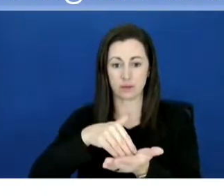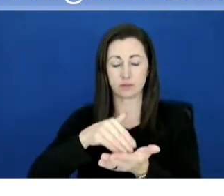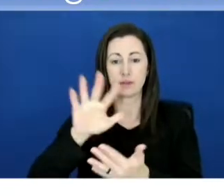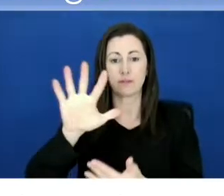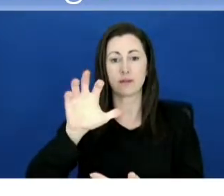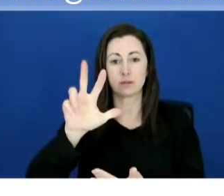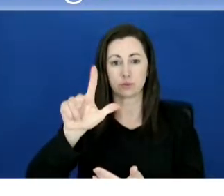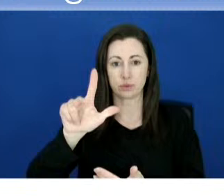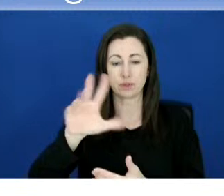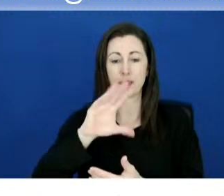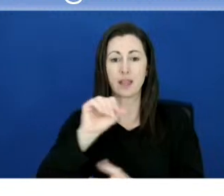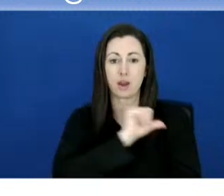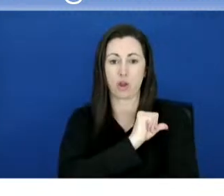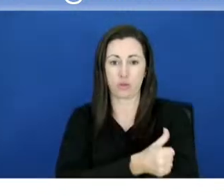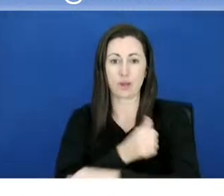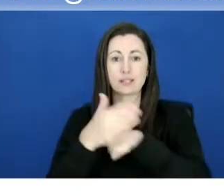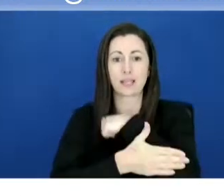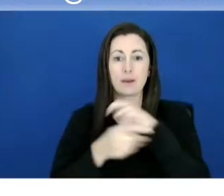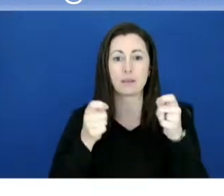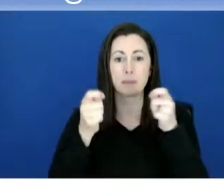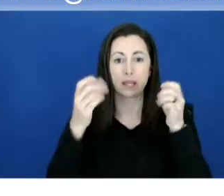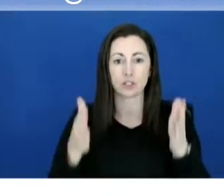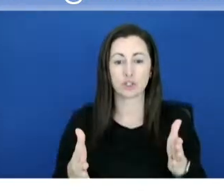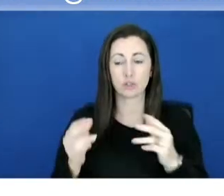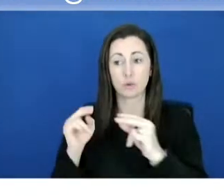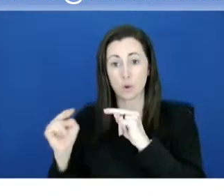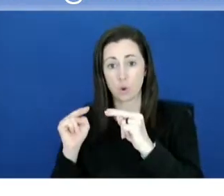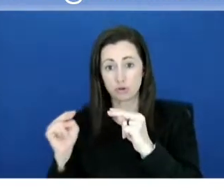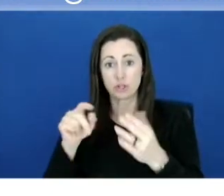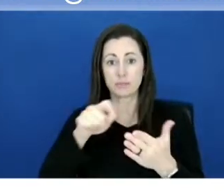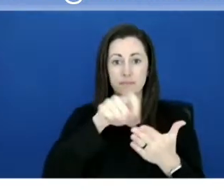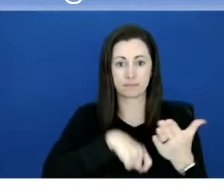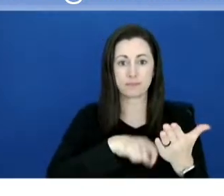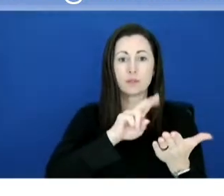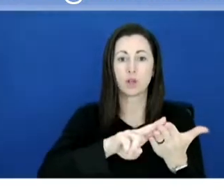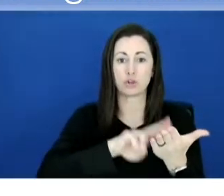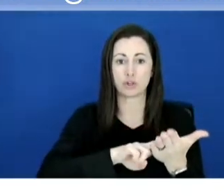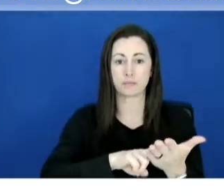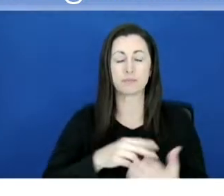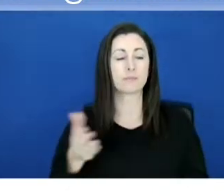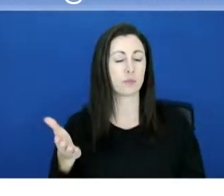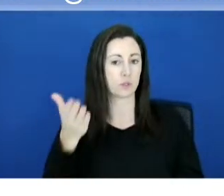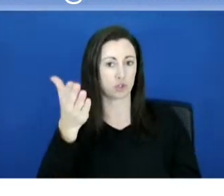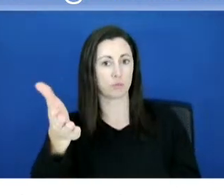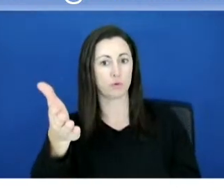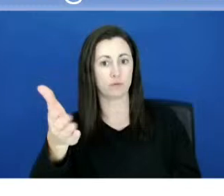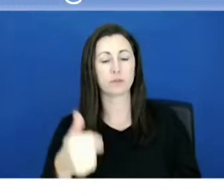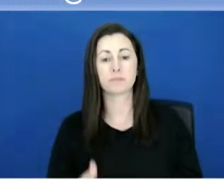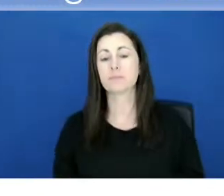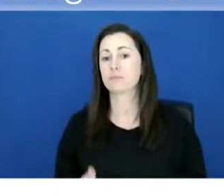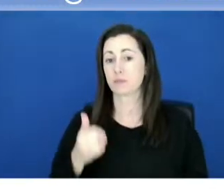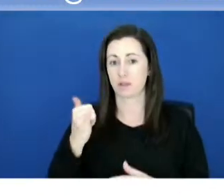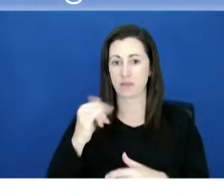EXCEED AMOUNT OF $35,000,523 AND TO AUTHORIZE THE COUNTY MANAGER